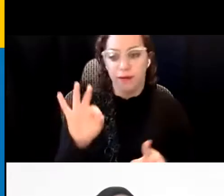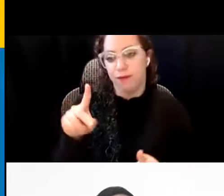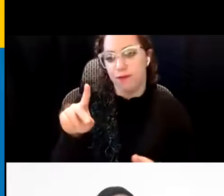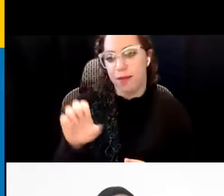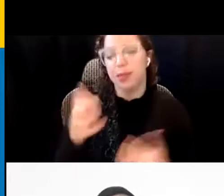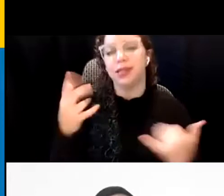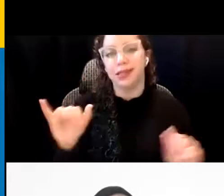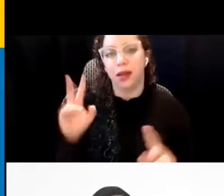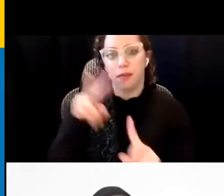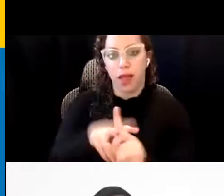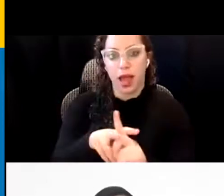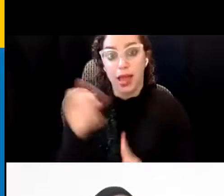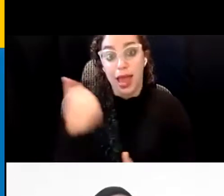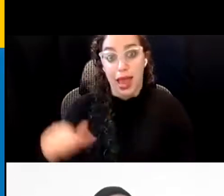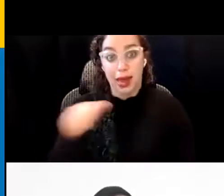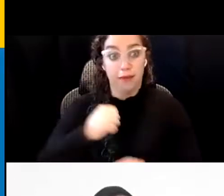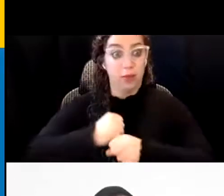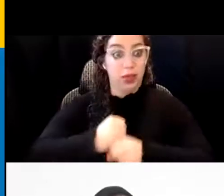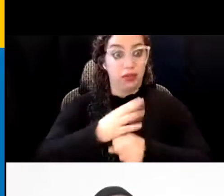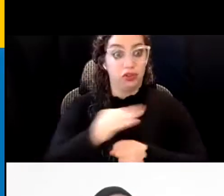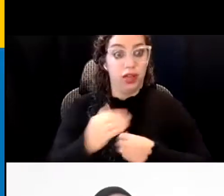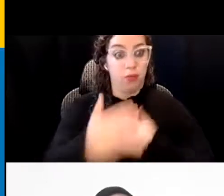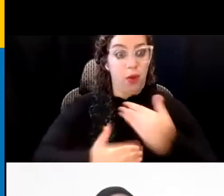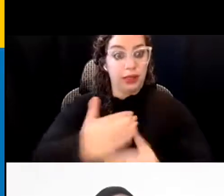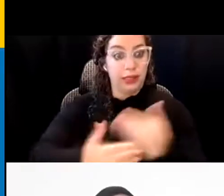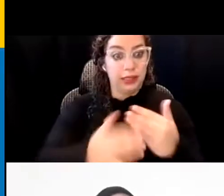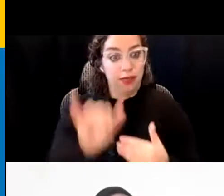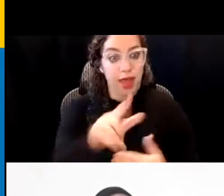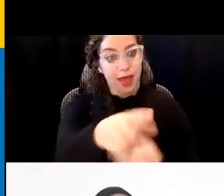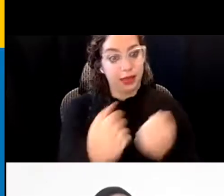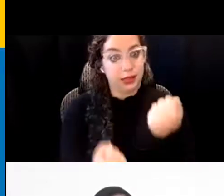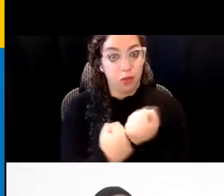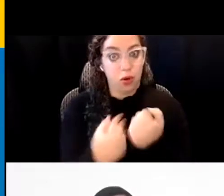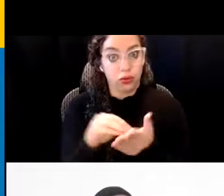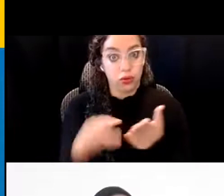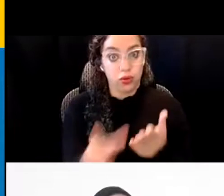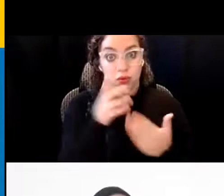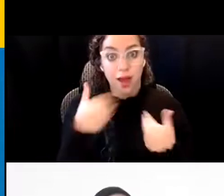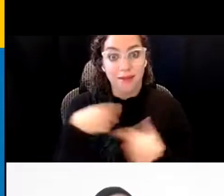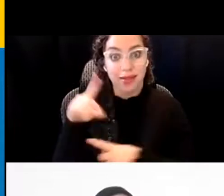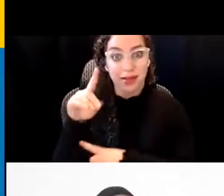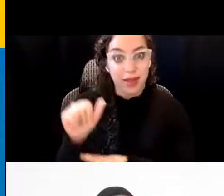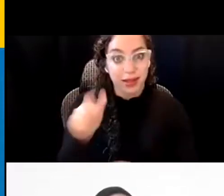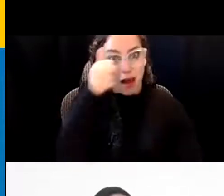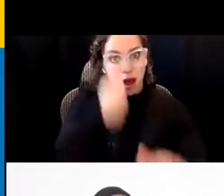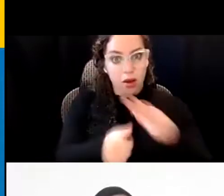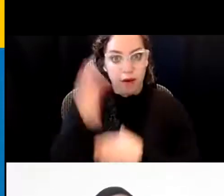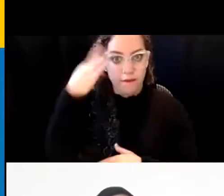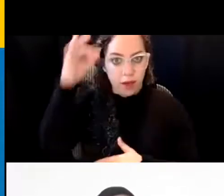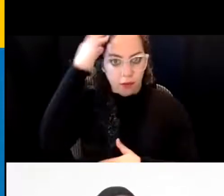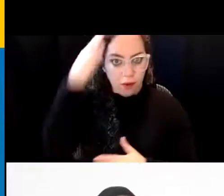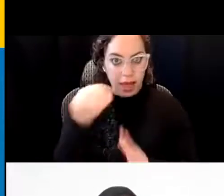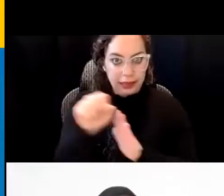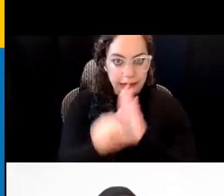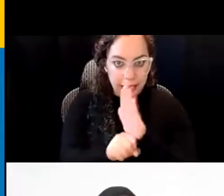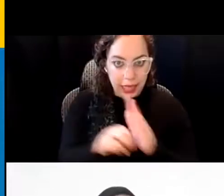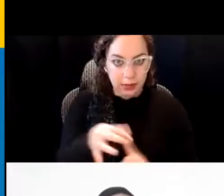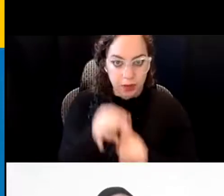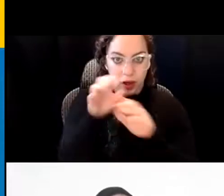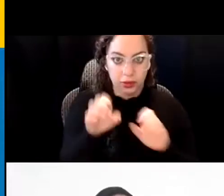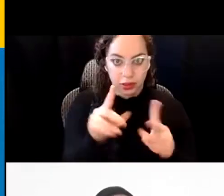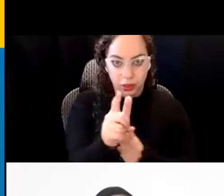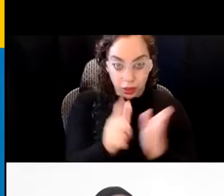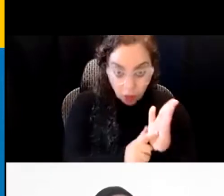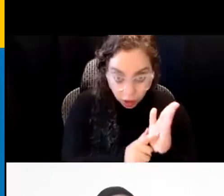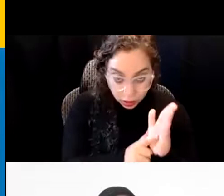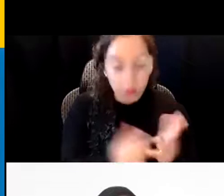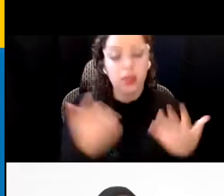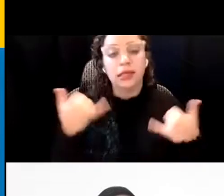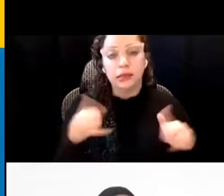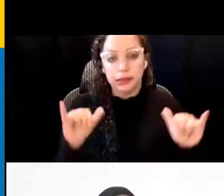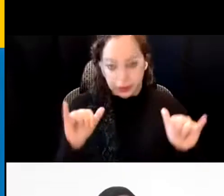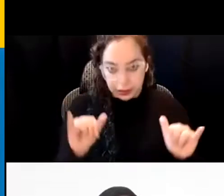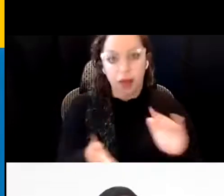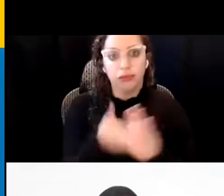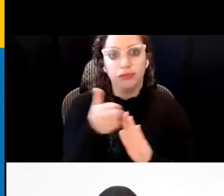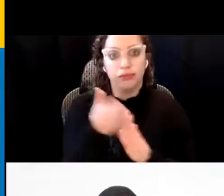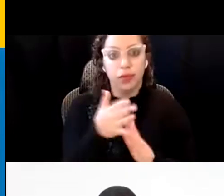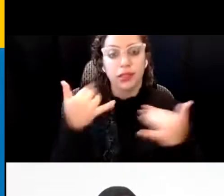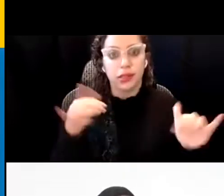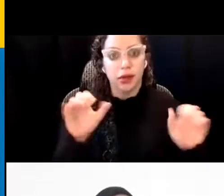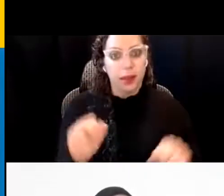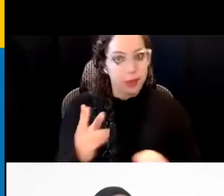So any of the protections and processes that support students with disabilities under federal and state special education laws are still in effect and can still be used.